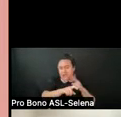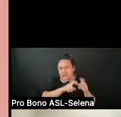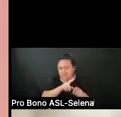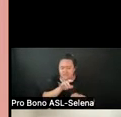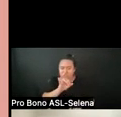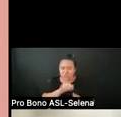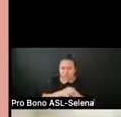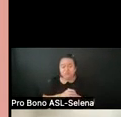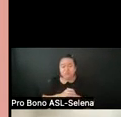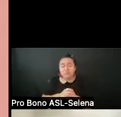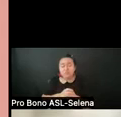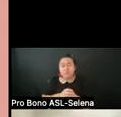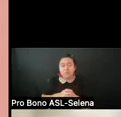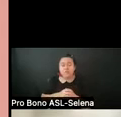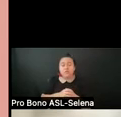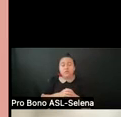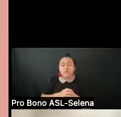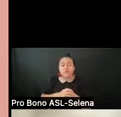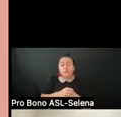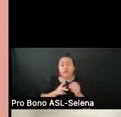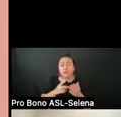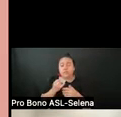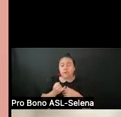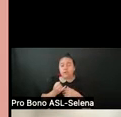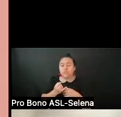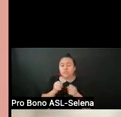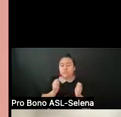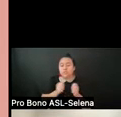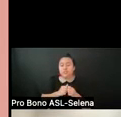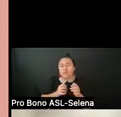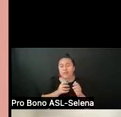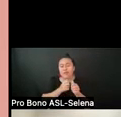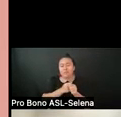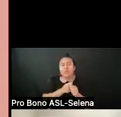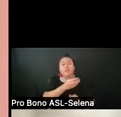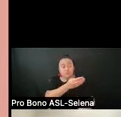And then the projects, along with those updates will go to the panelists.